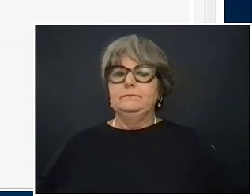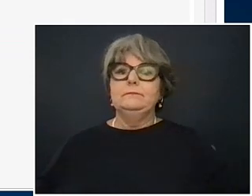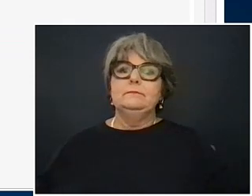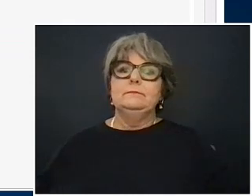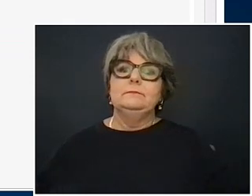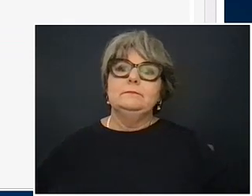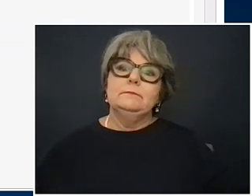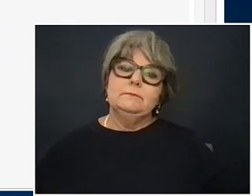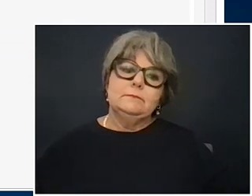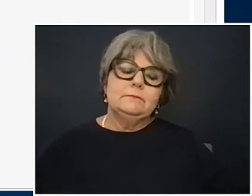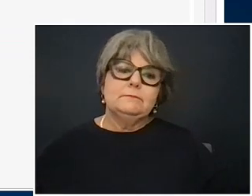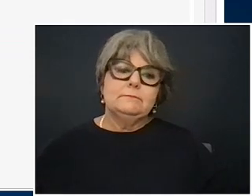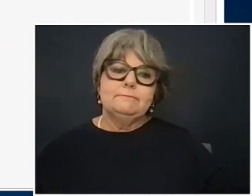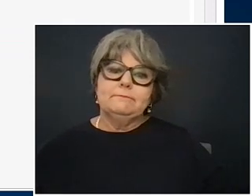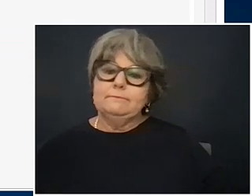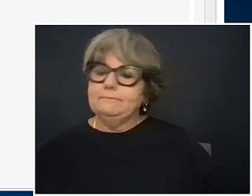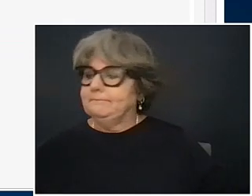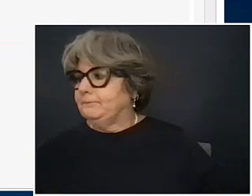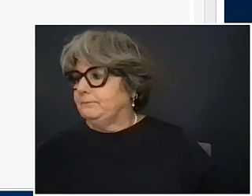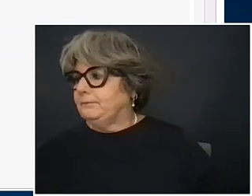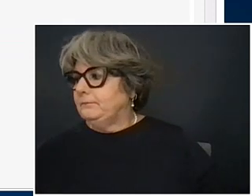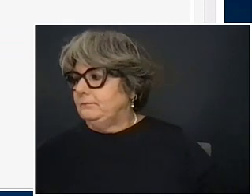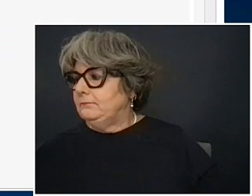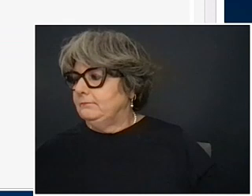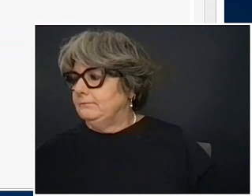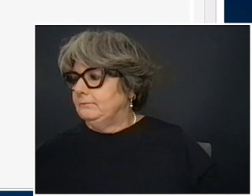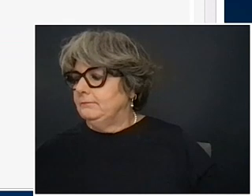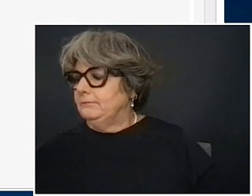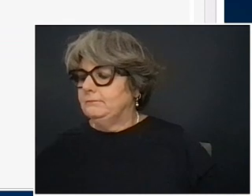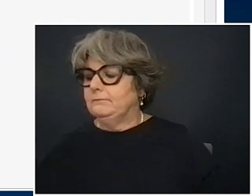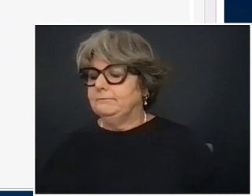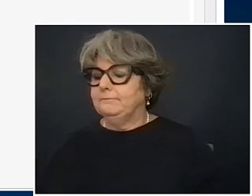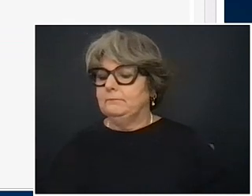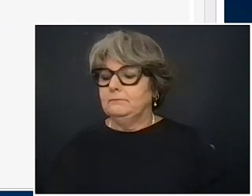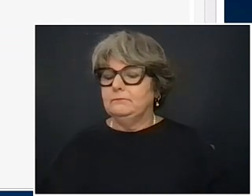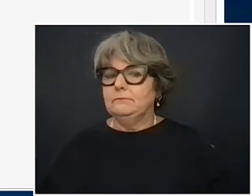Barmak. Yeah, I would replace the may with shall.